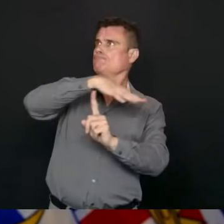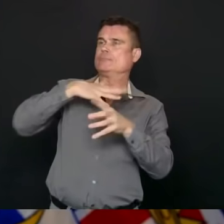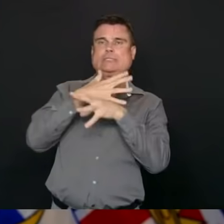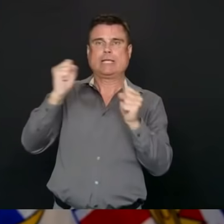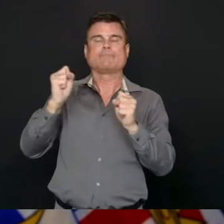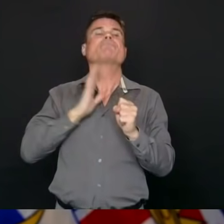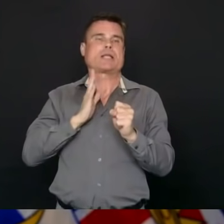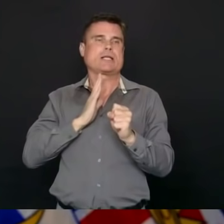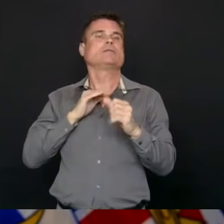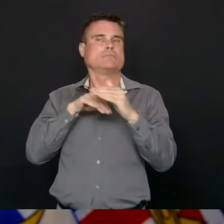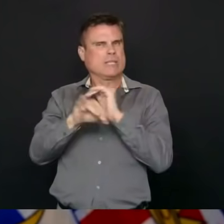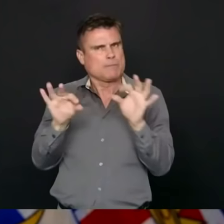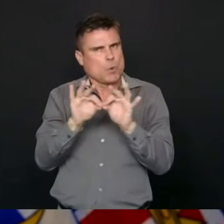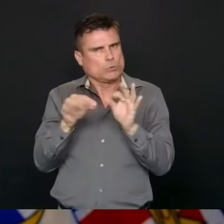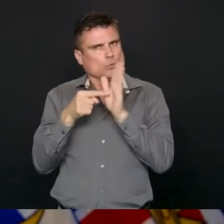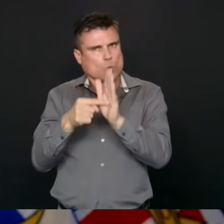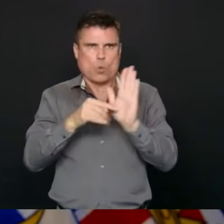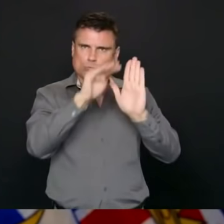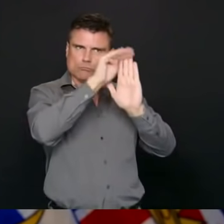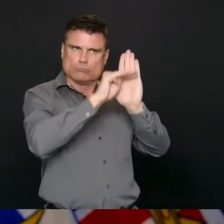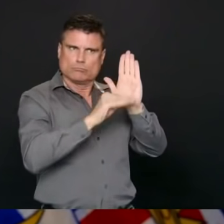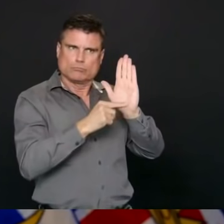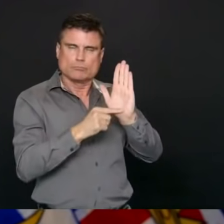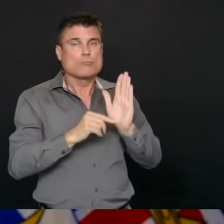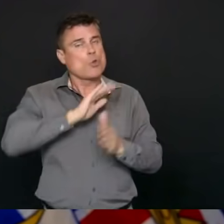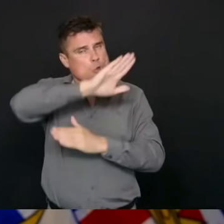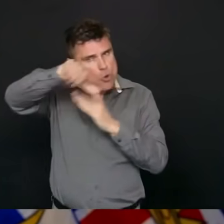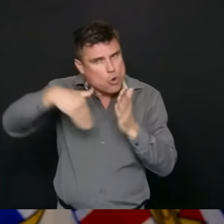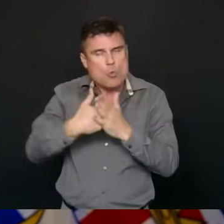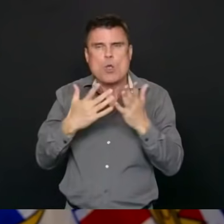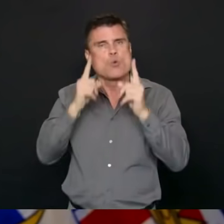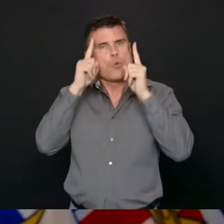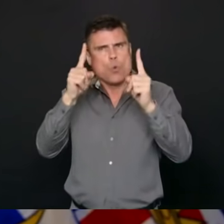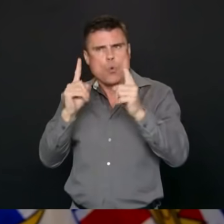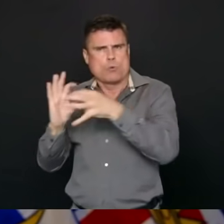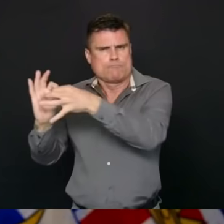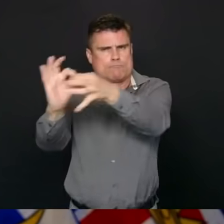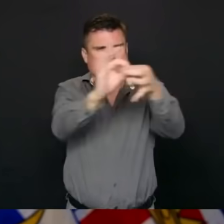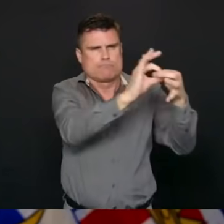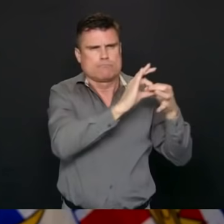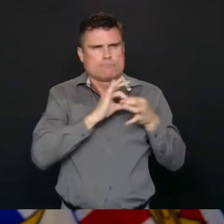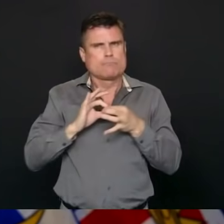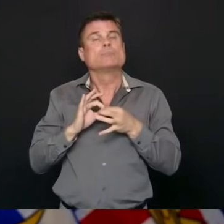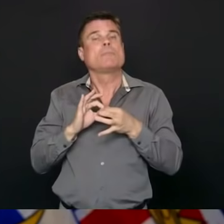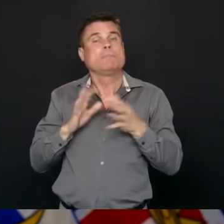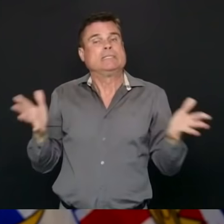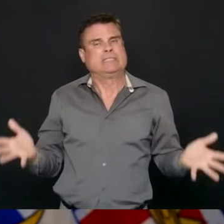measures to ensure we can kickstart our economy and have confidence we are doing all we can to protect each other